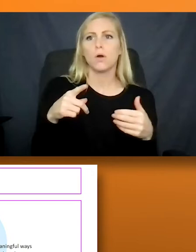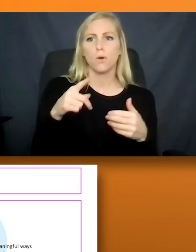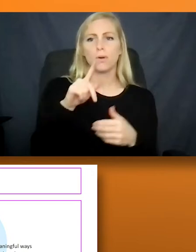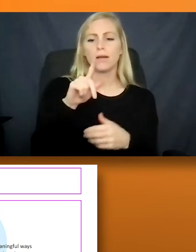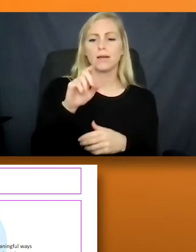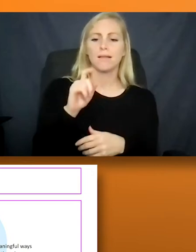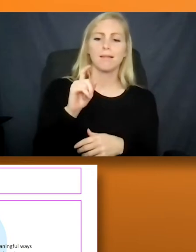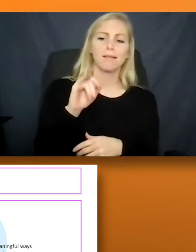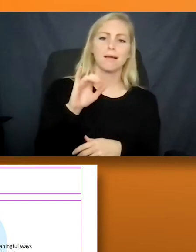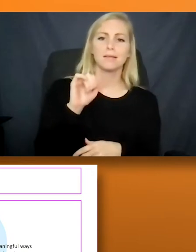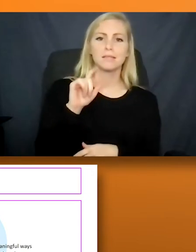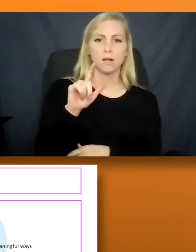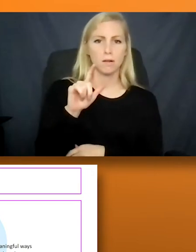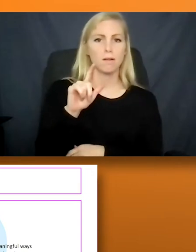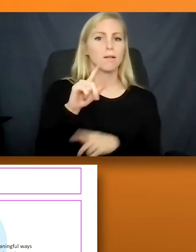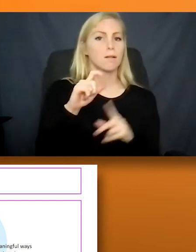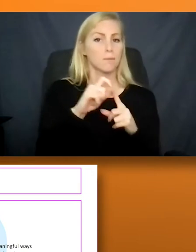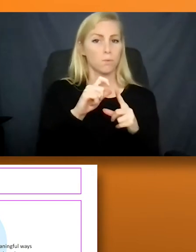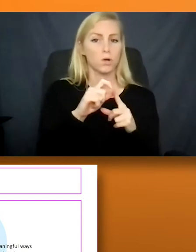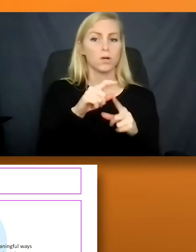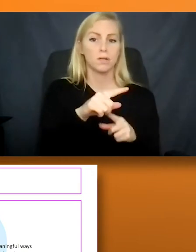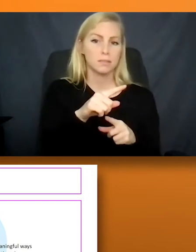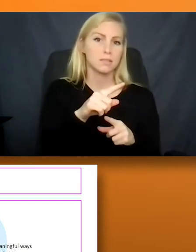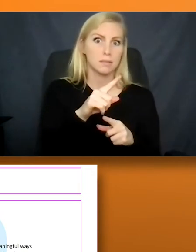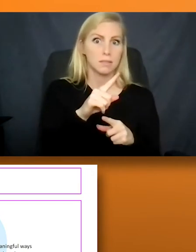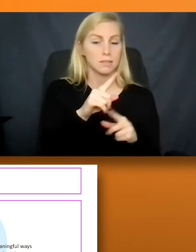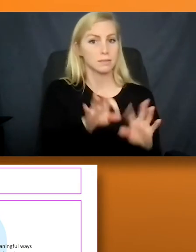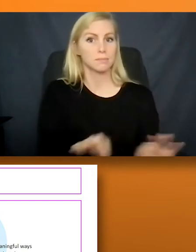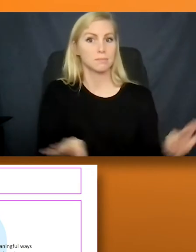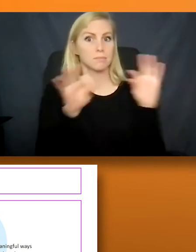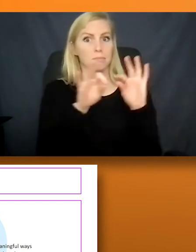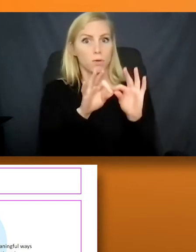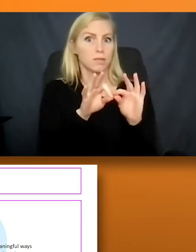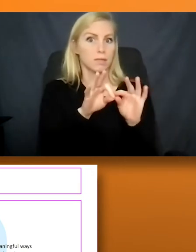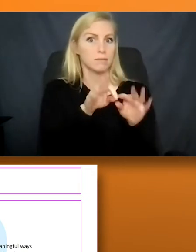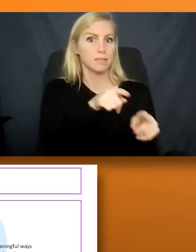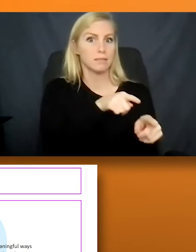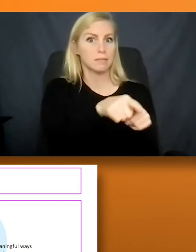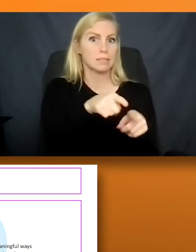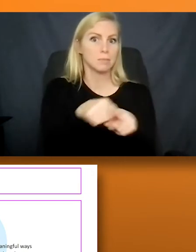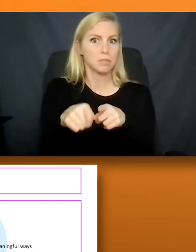will be to learn these lexical words because that's a big piece of what we do in disciplines